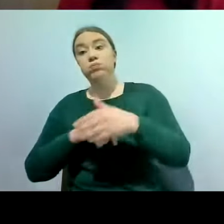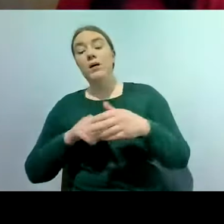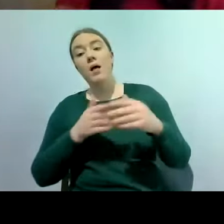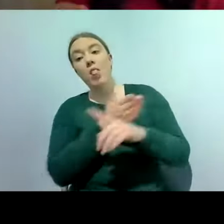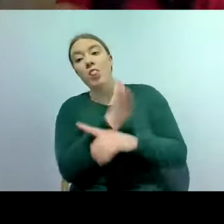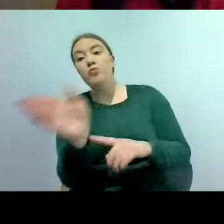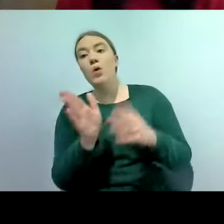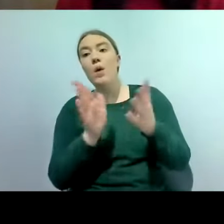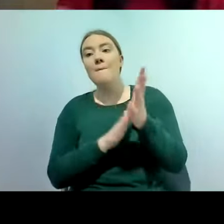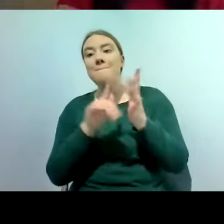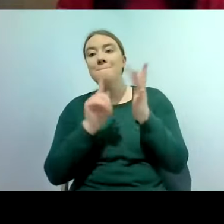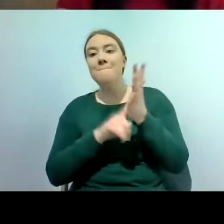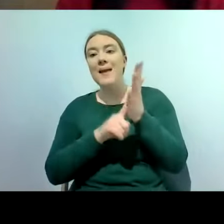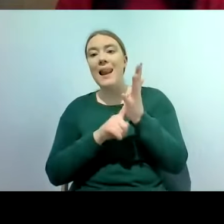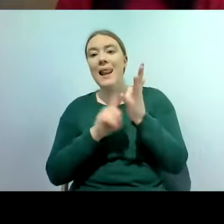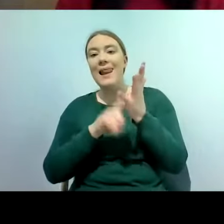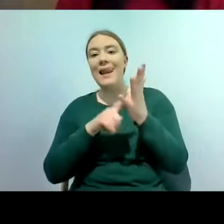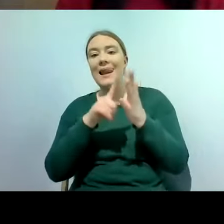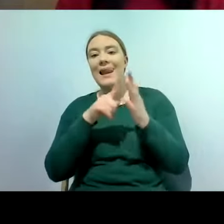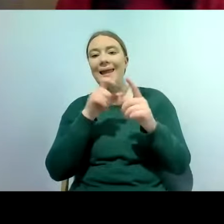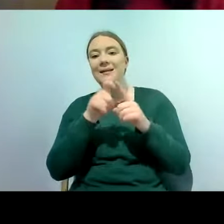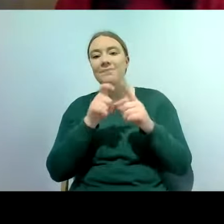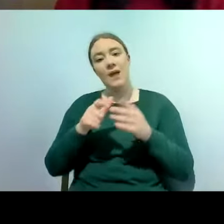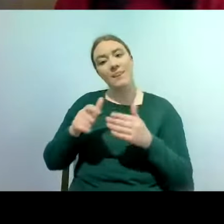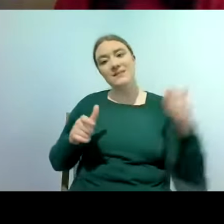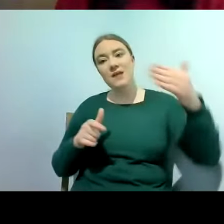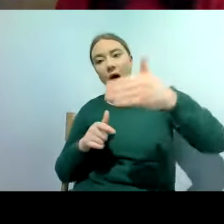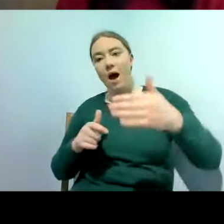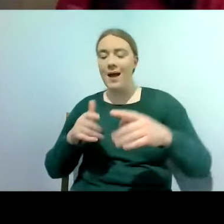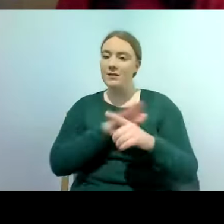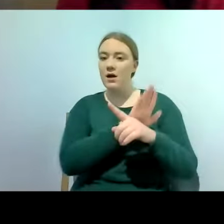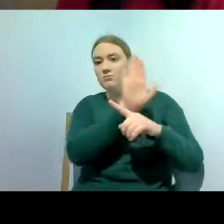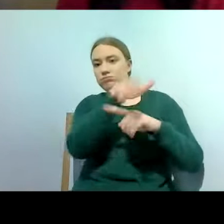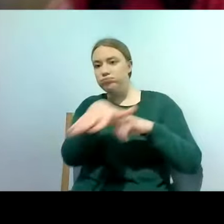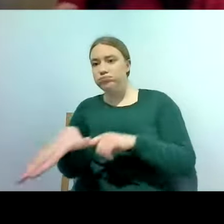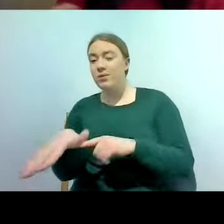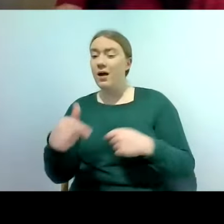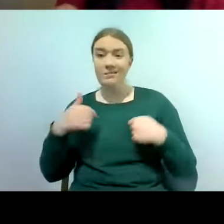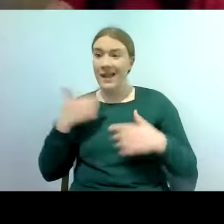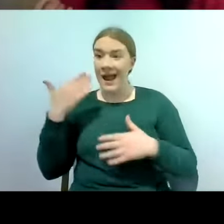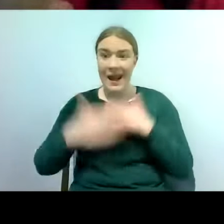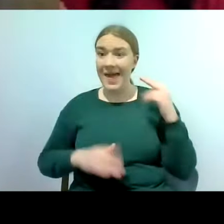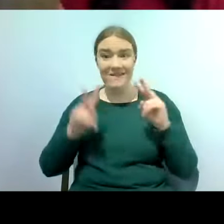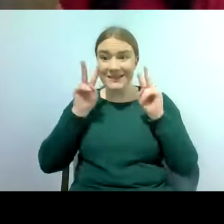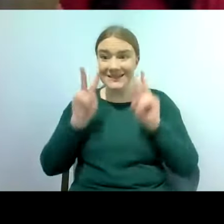which is this small side channel we've never seen any fish migrate up through that channel